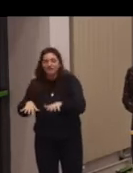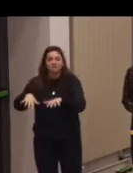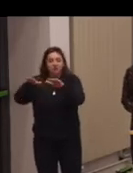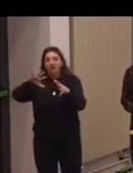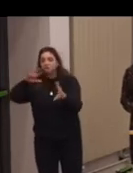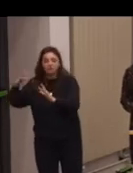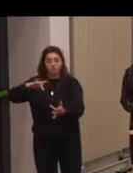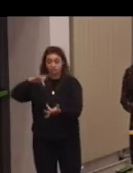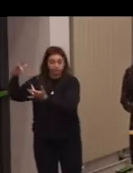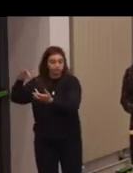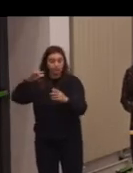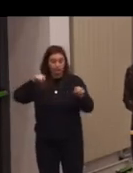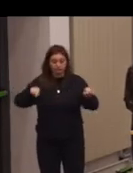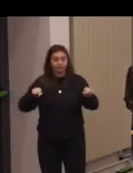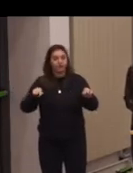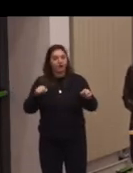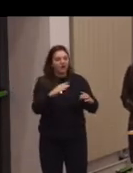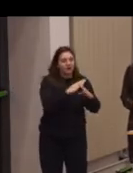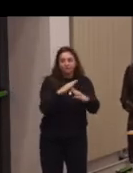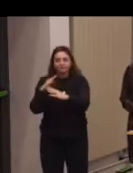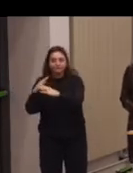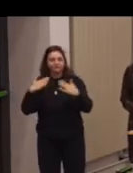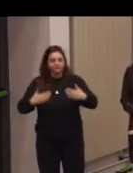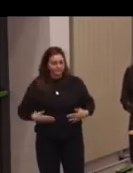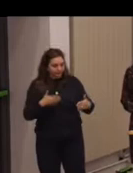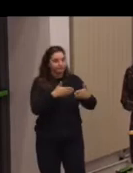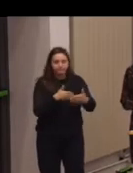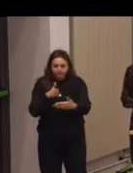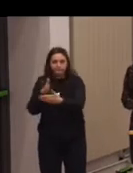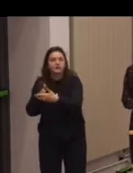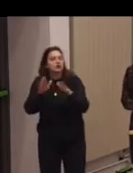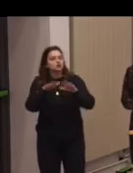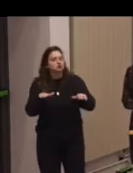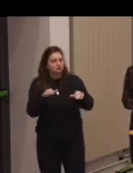be able to access school and those physical obstacles are even more exacerbated for children